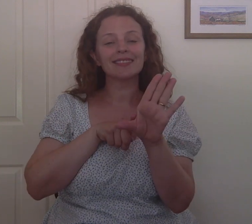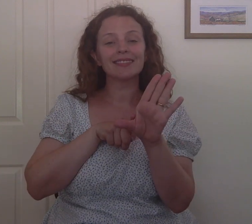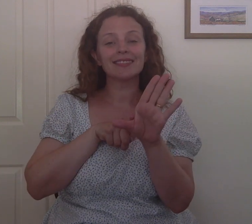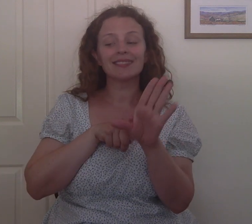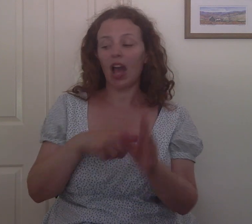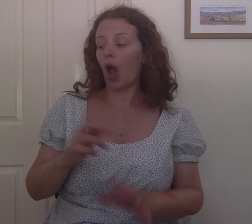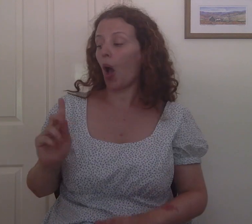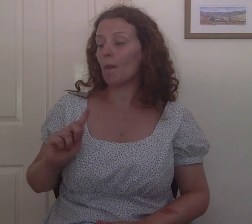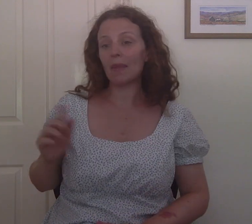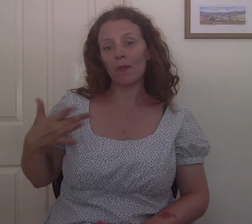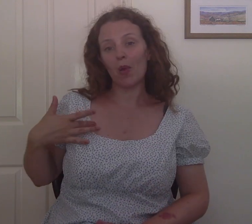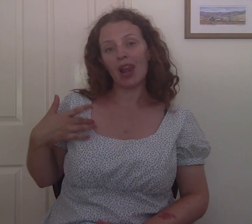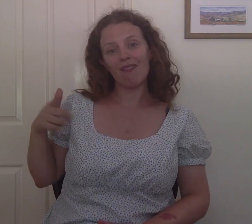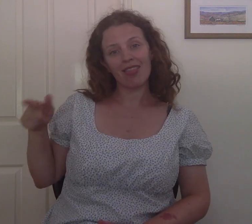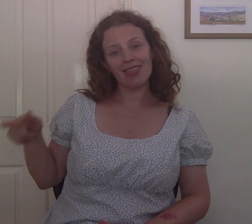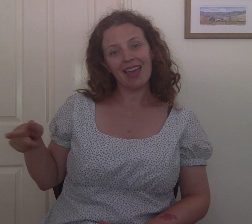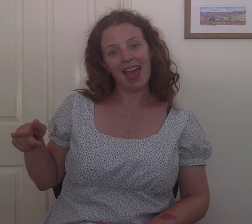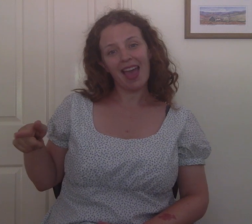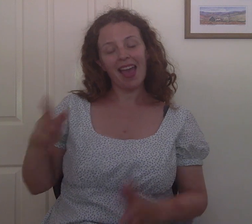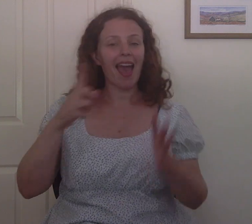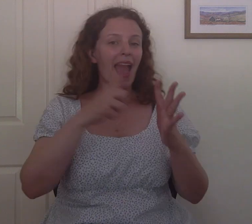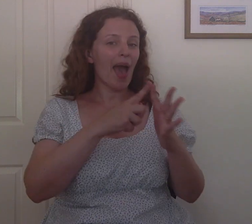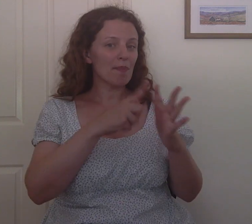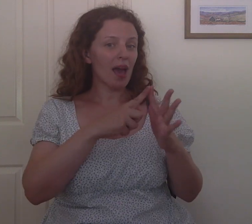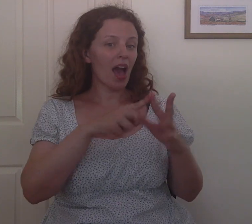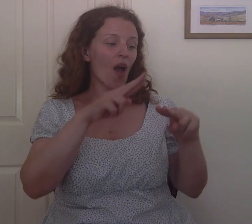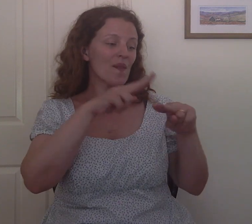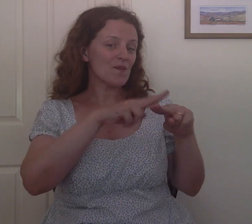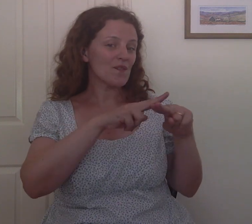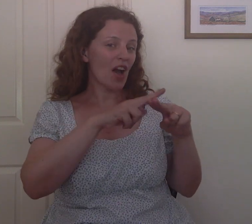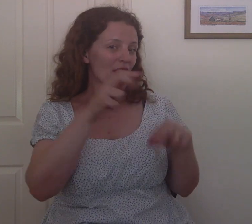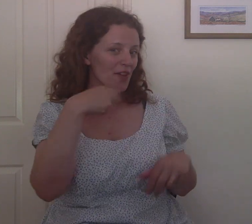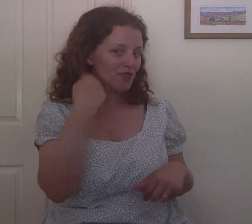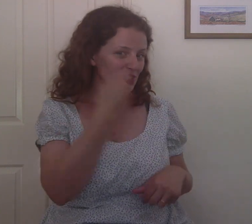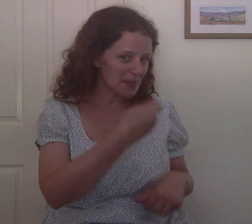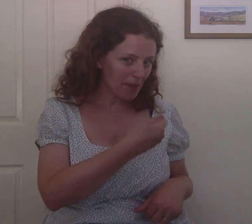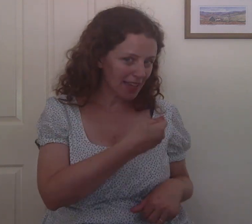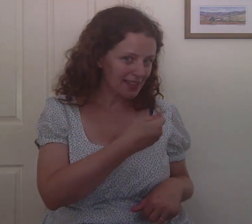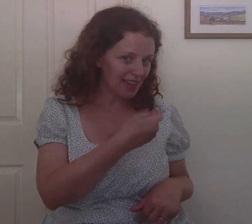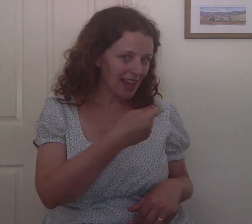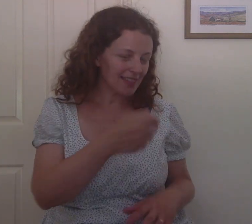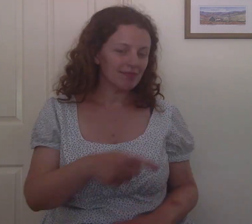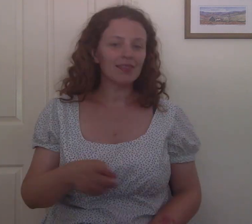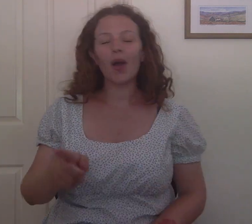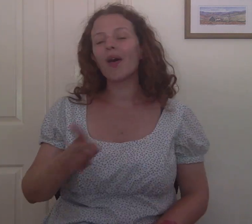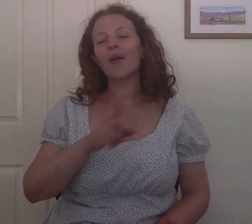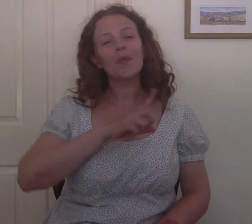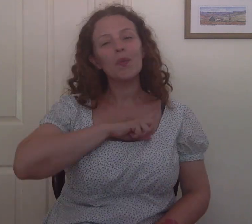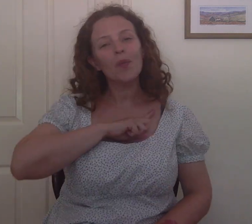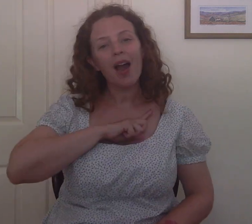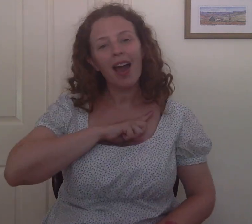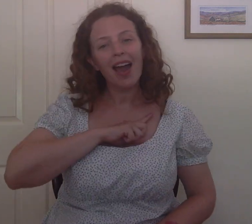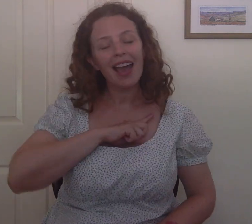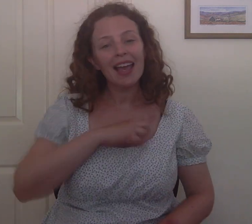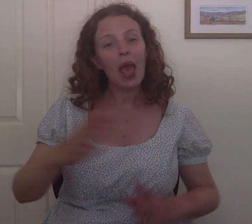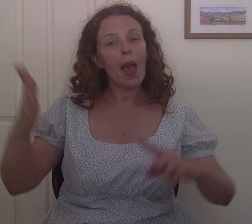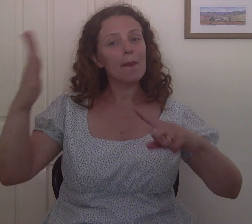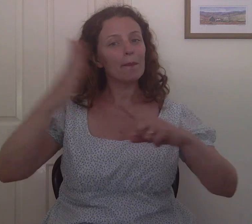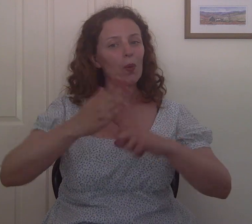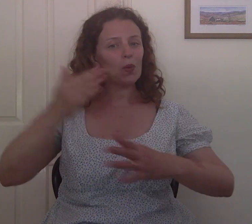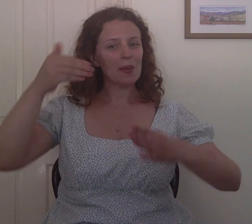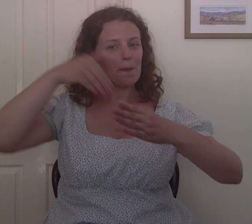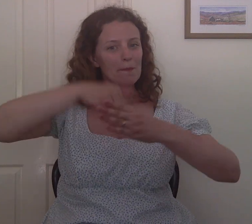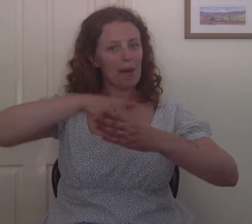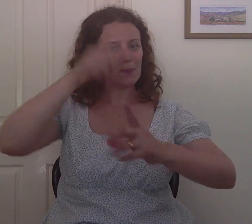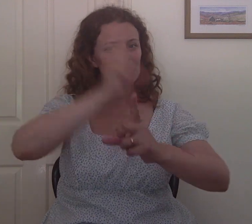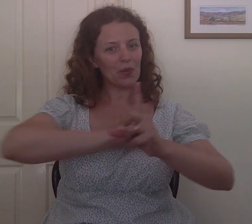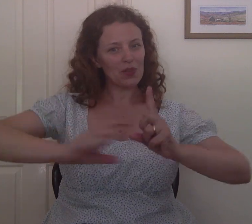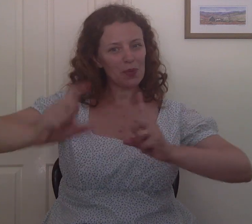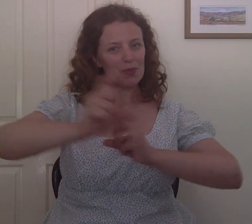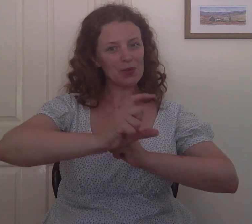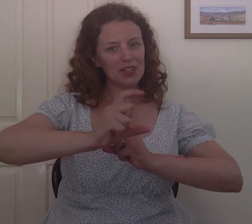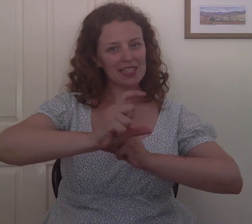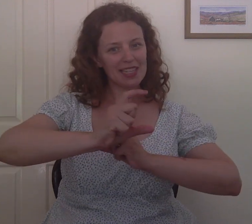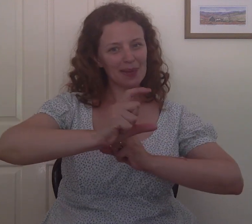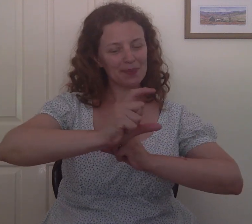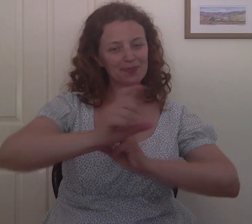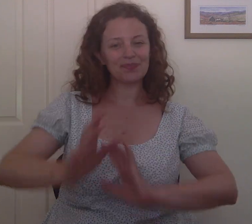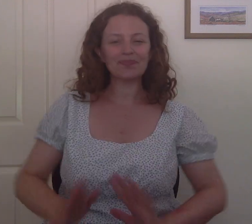The people that lived there respected Emma and her father as they were important members of the community.